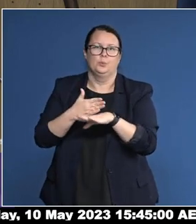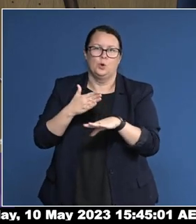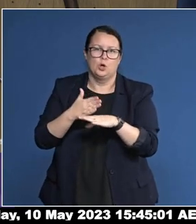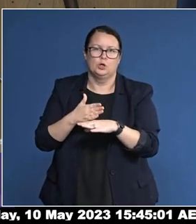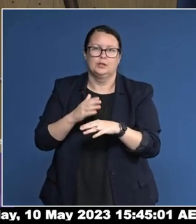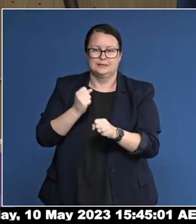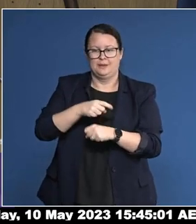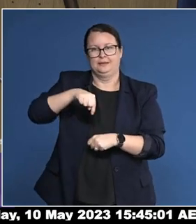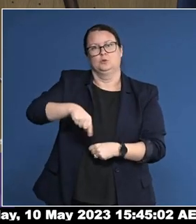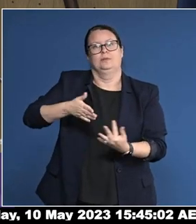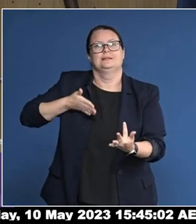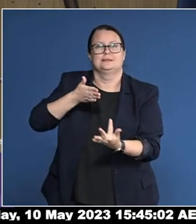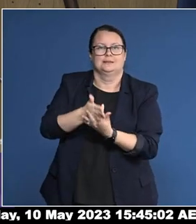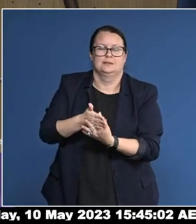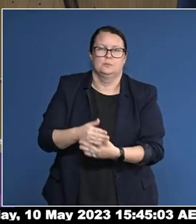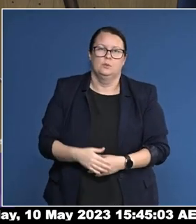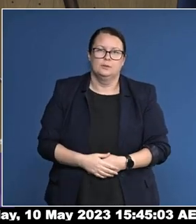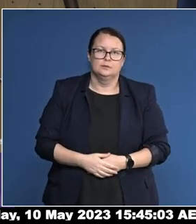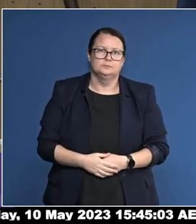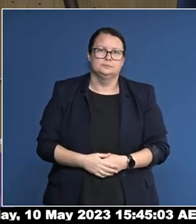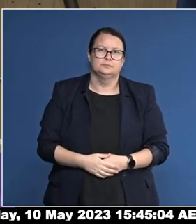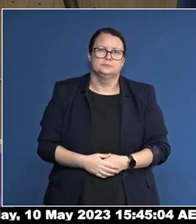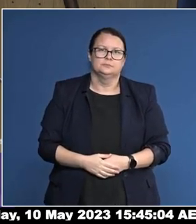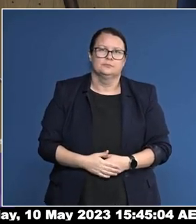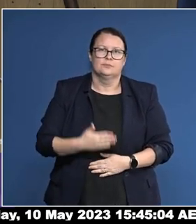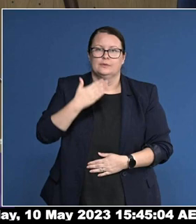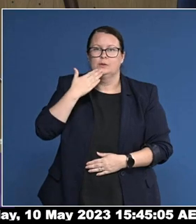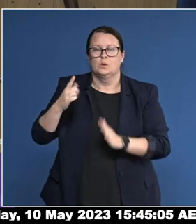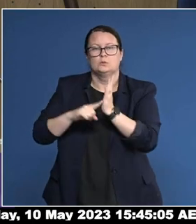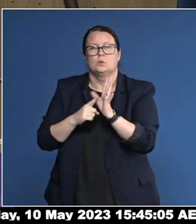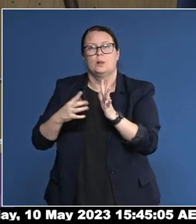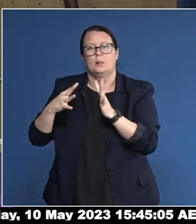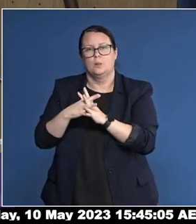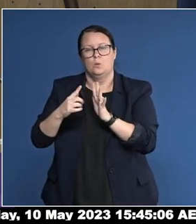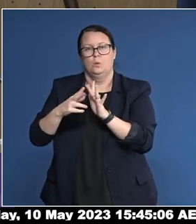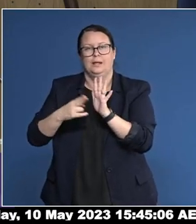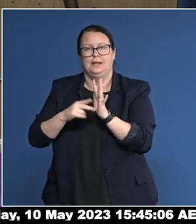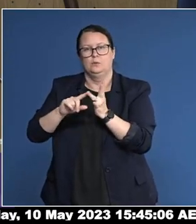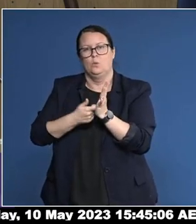of the hearing. Thanks also to Law in Order for the technical support they have provided.